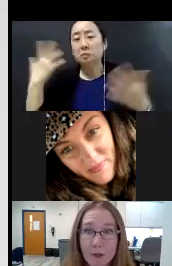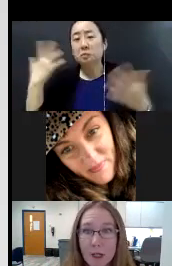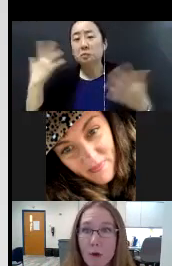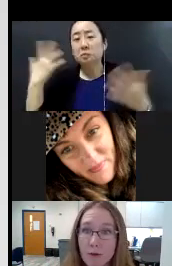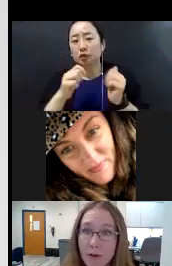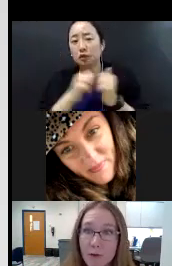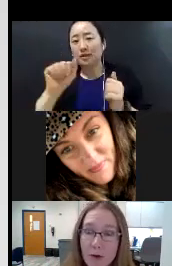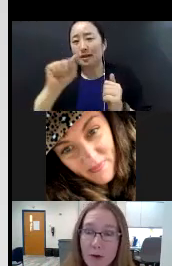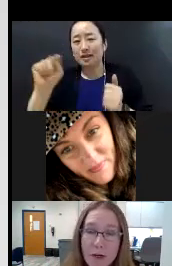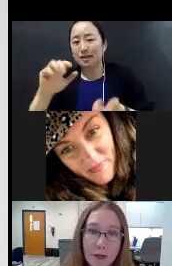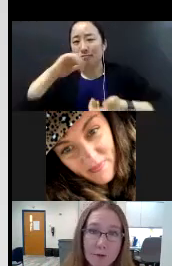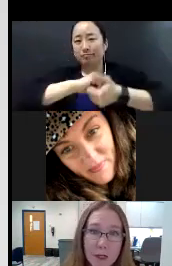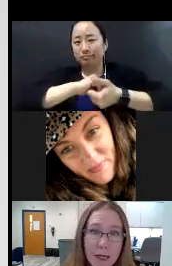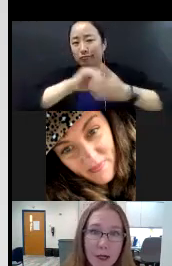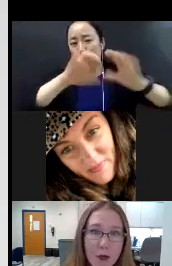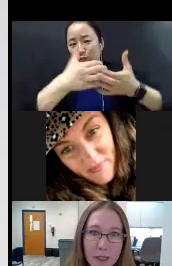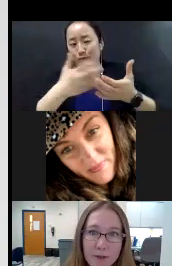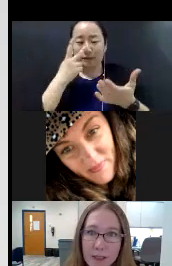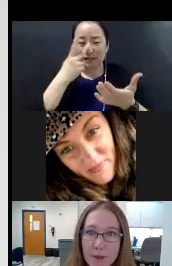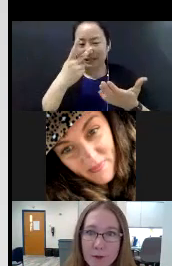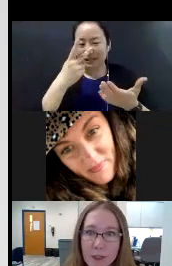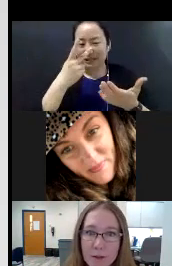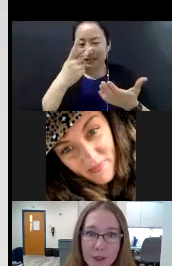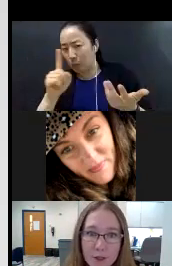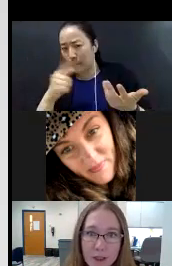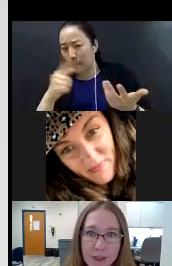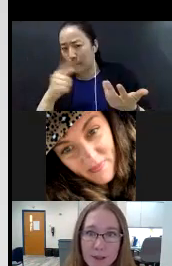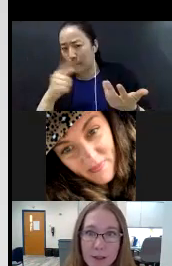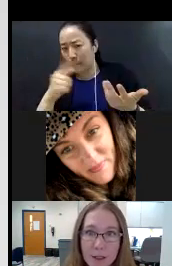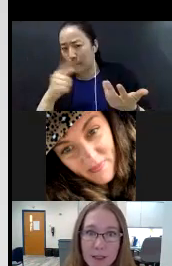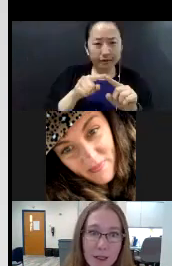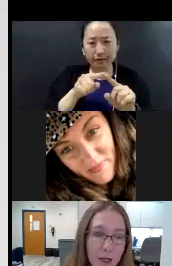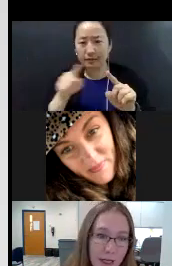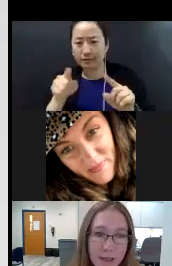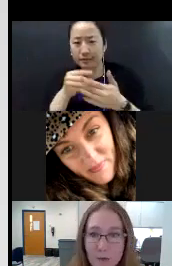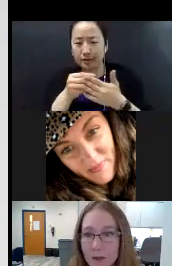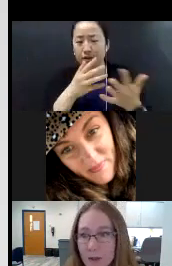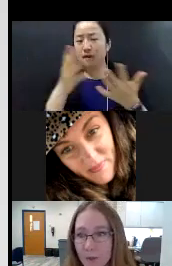THAT THEY QUALIFY FOR, AND FROM THERE HONE IN SOME OF THOSE SEARCHES AND GET CONTACTED WITH THE PEOPLE